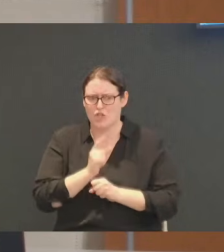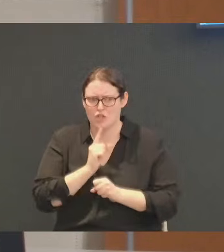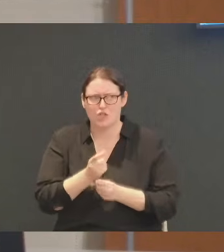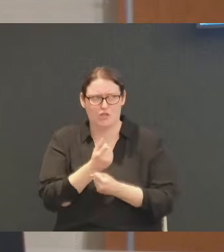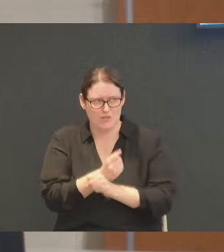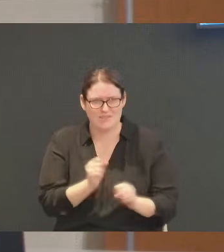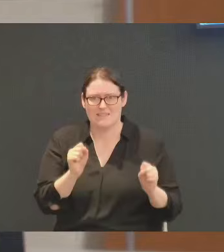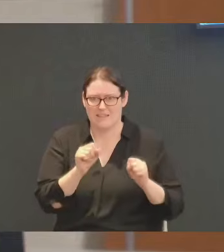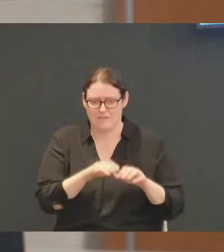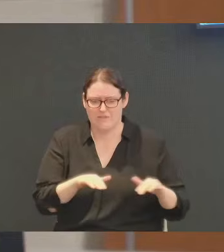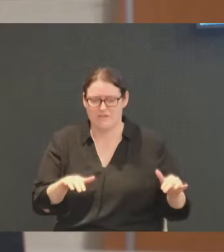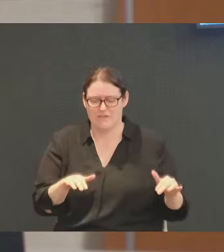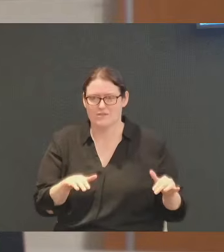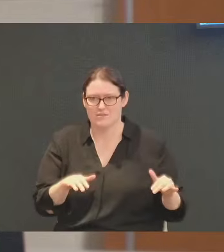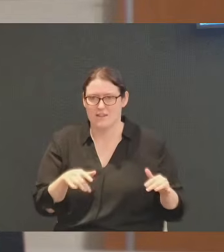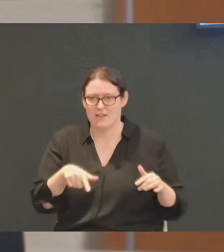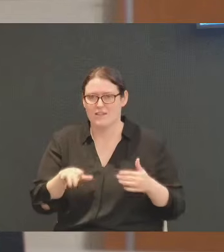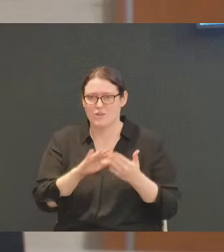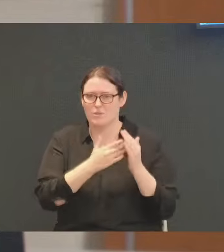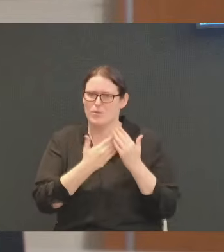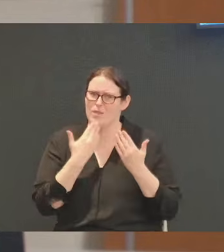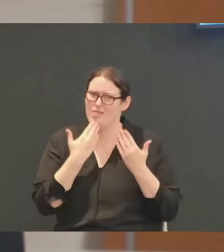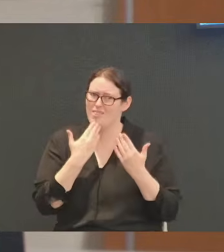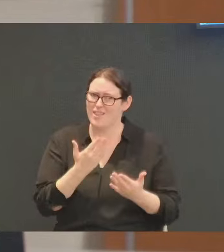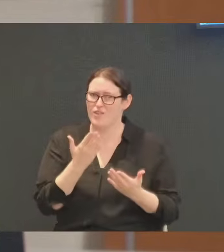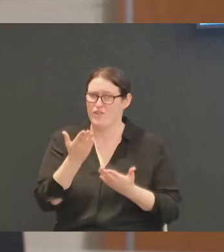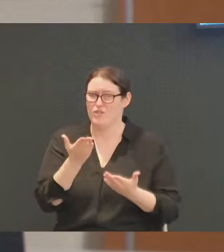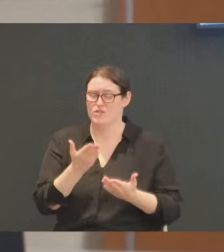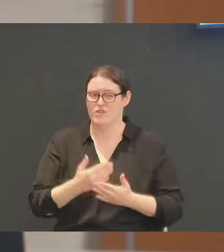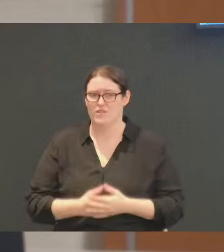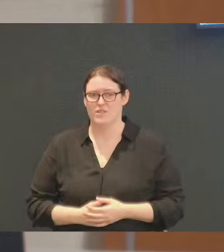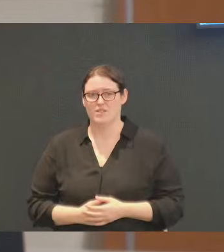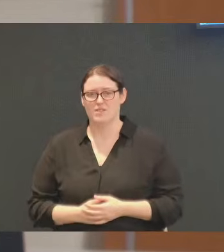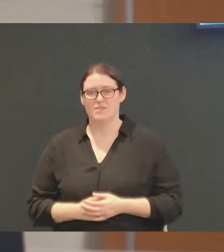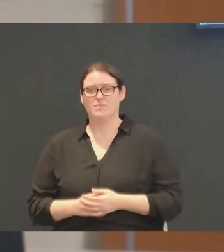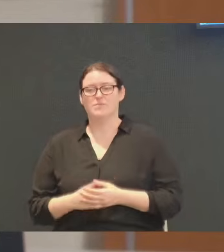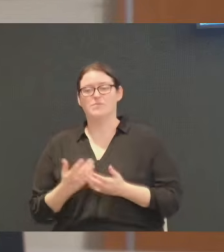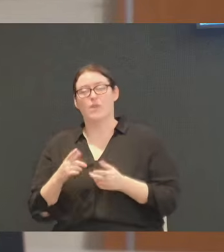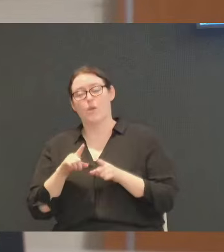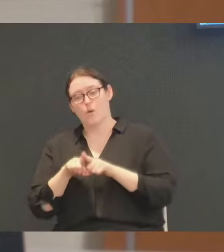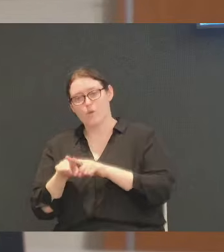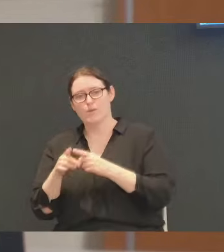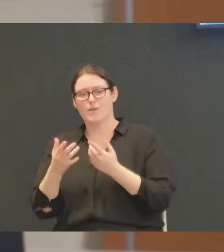community. And we're very, very grateful for that service. Um, I want to also thank staff. Uh,